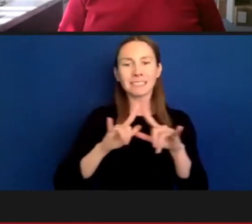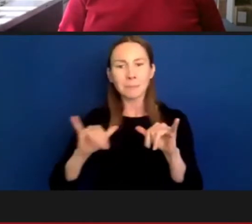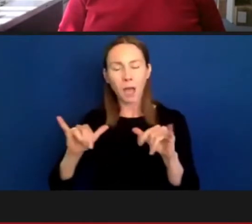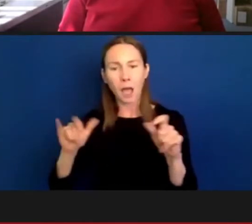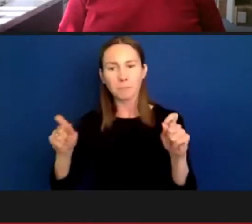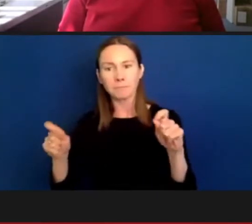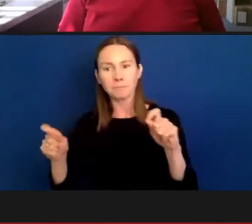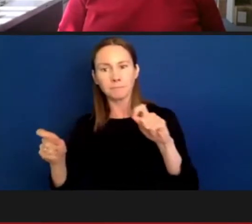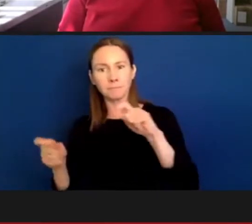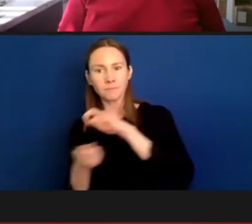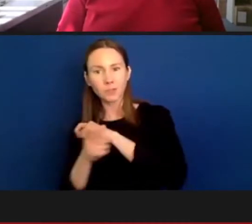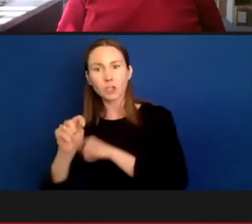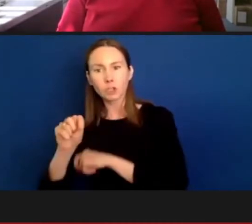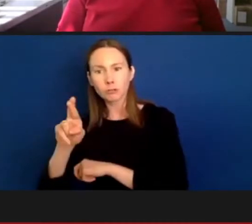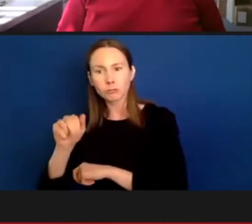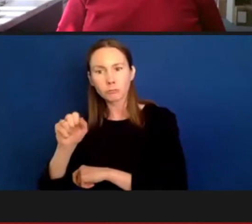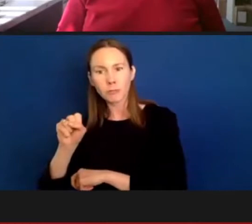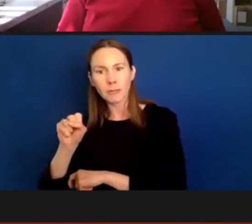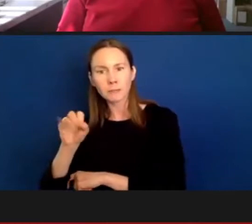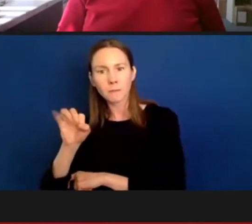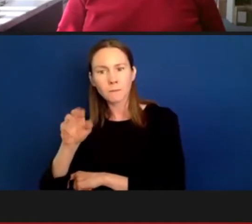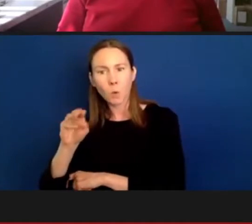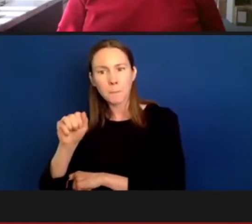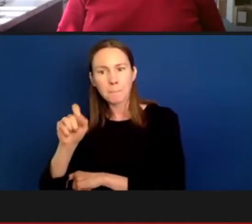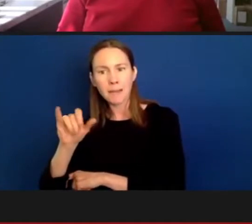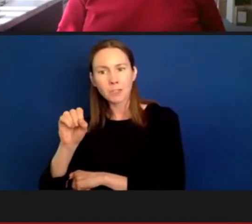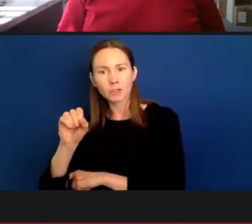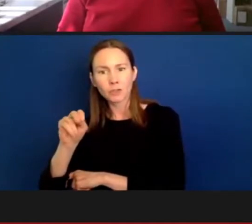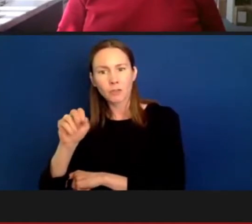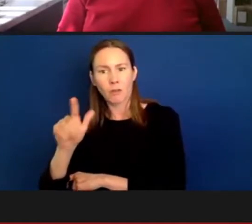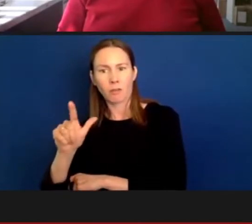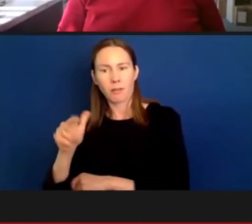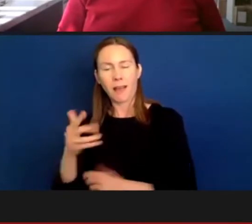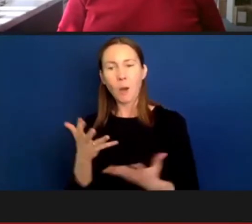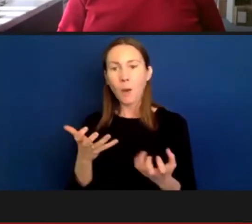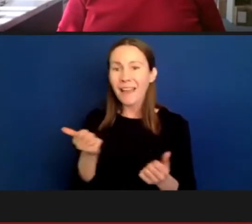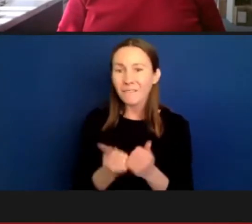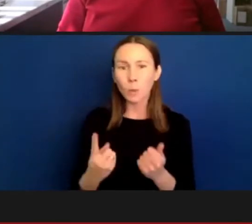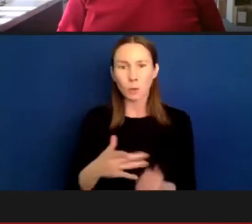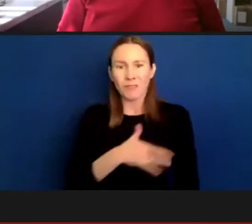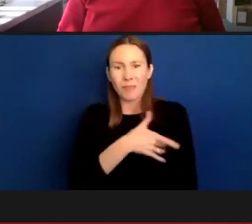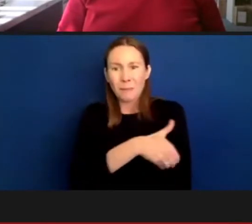And so I would just encourage everyone to feel the power that they have within them to make change.